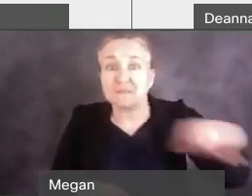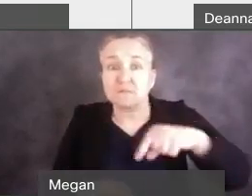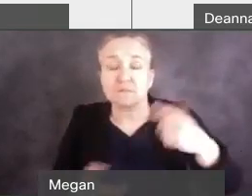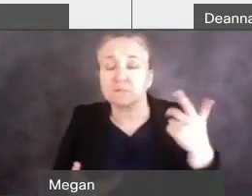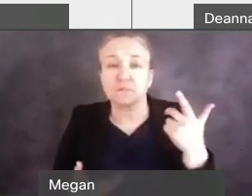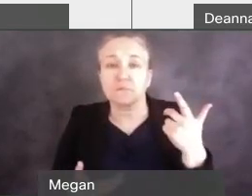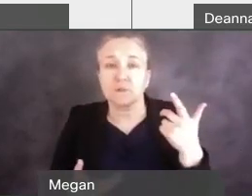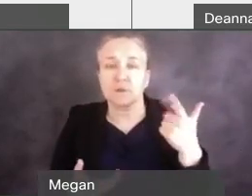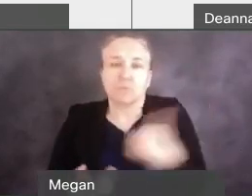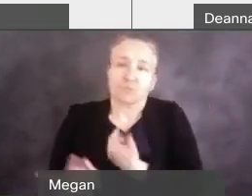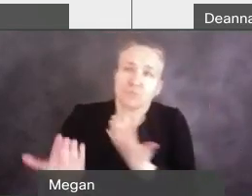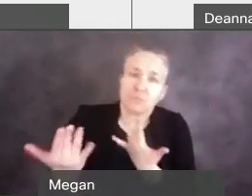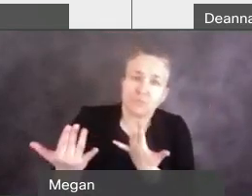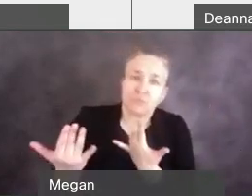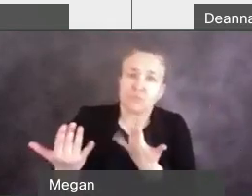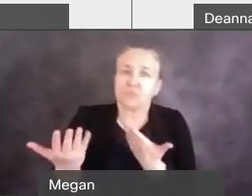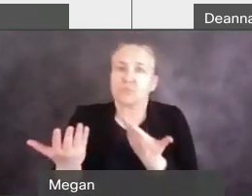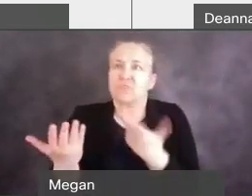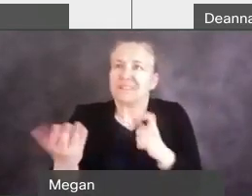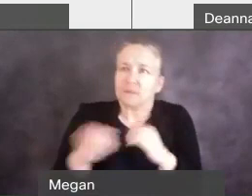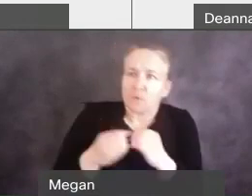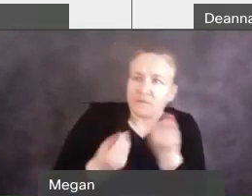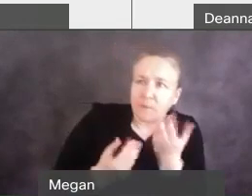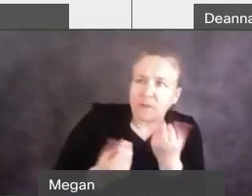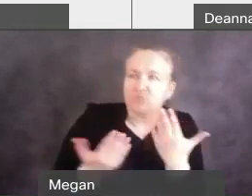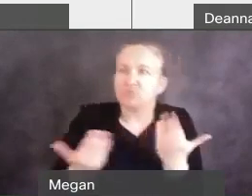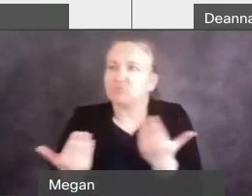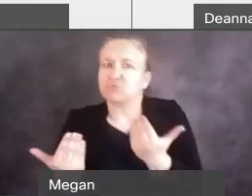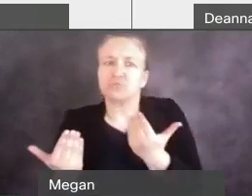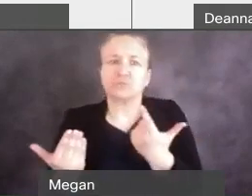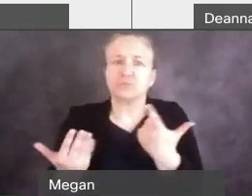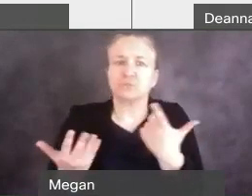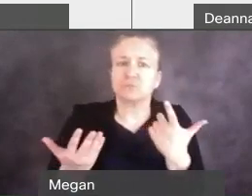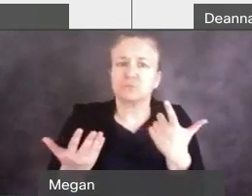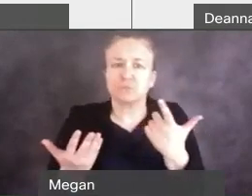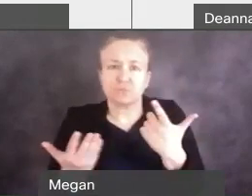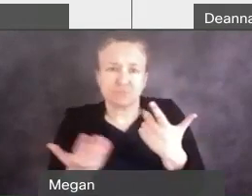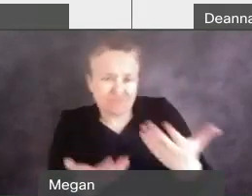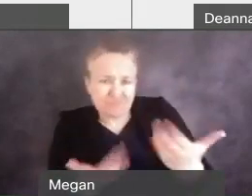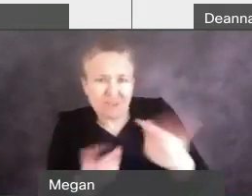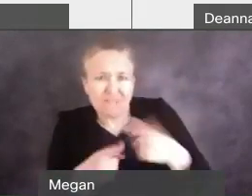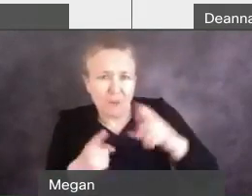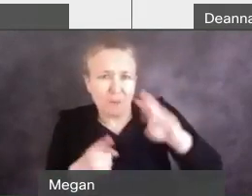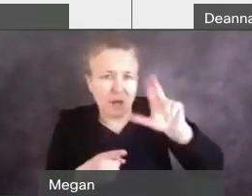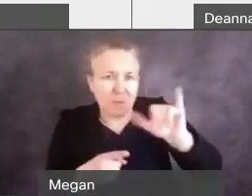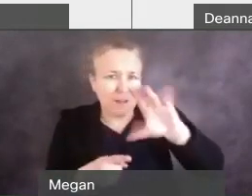awaiting a little more guidance and a little reduction from all of you to try and get more kids in the classroom.